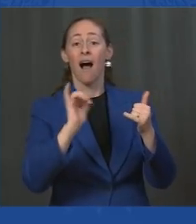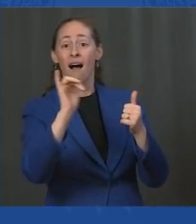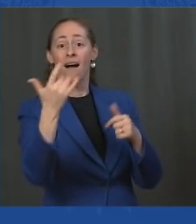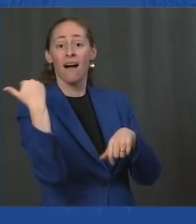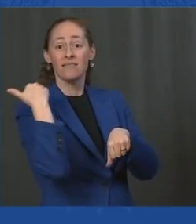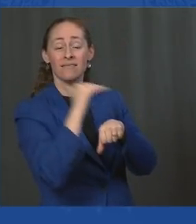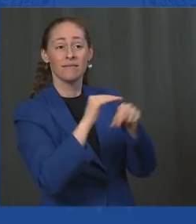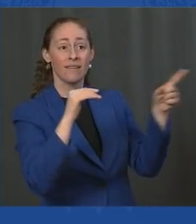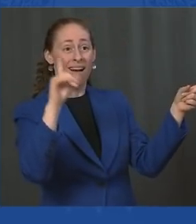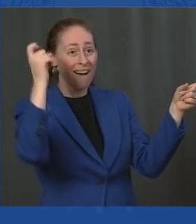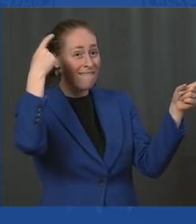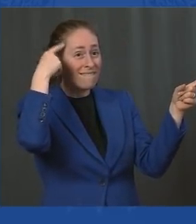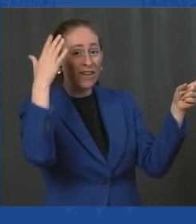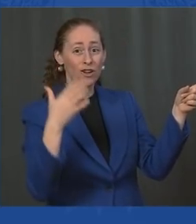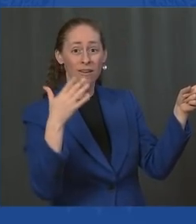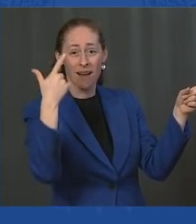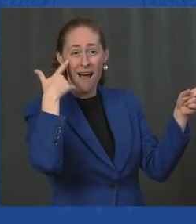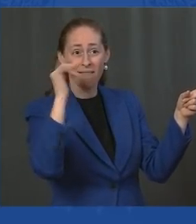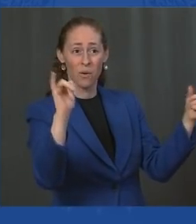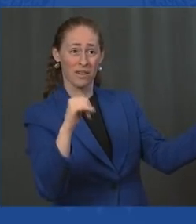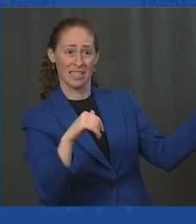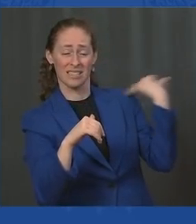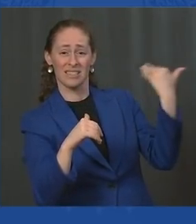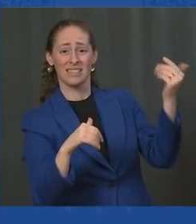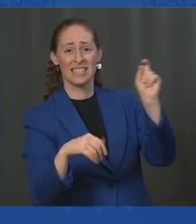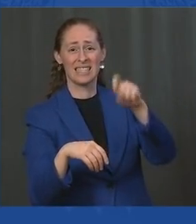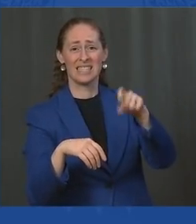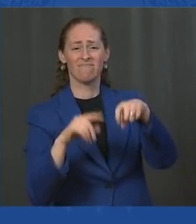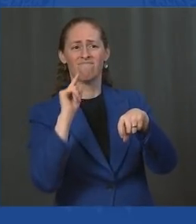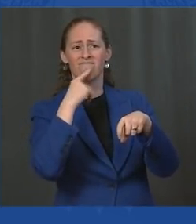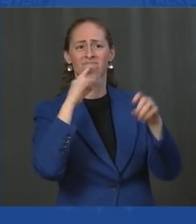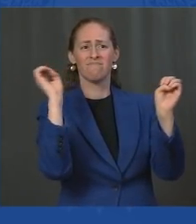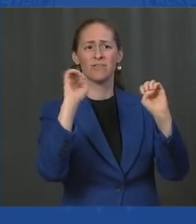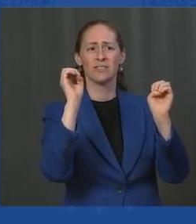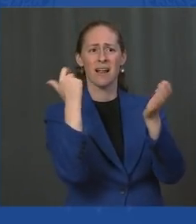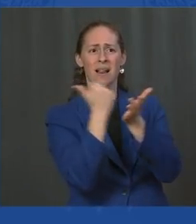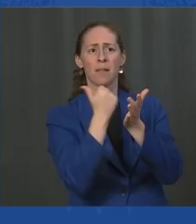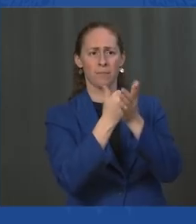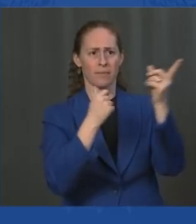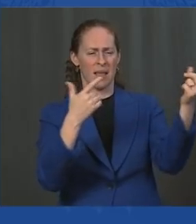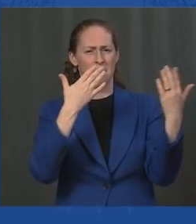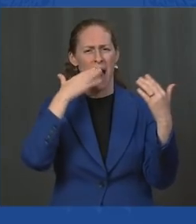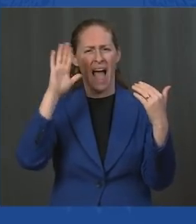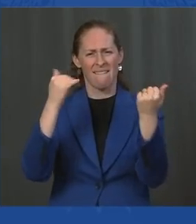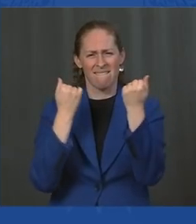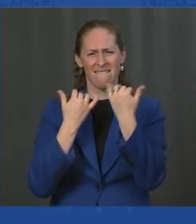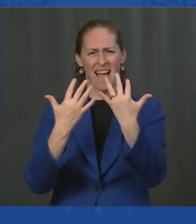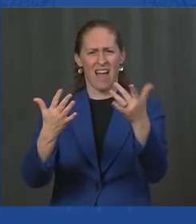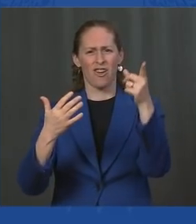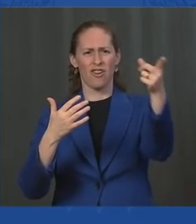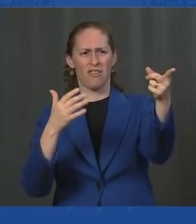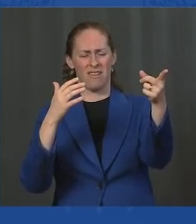for the -- for the Caldor Fire, which is burning aggressively toward Lake Tahoe Basin